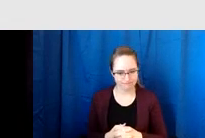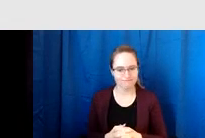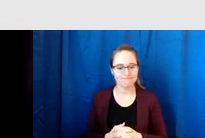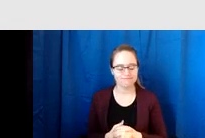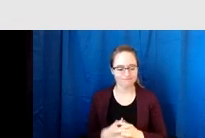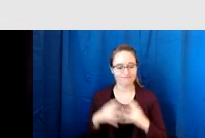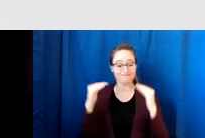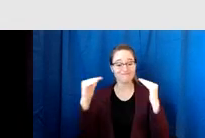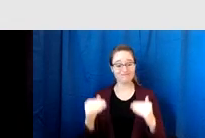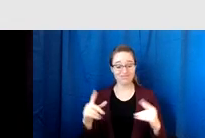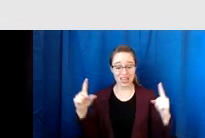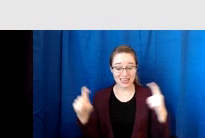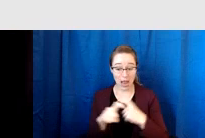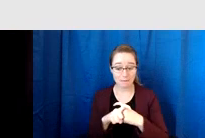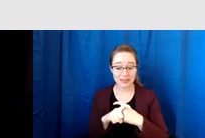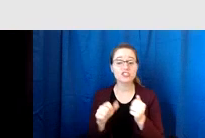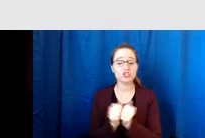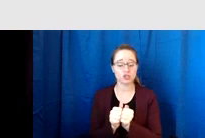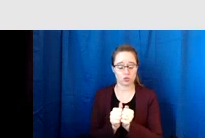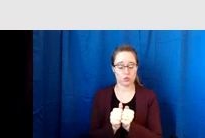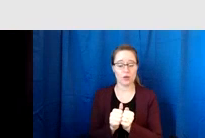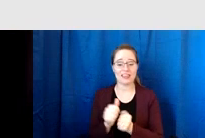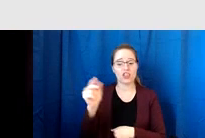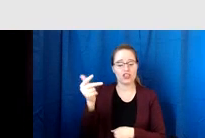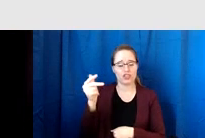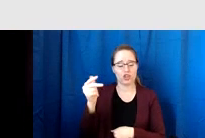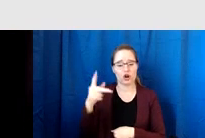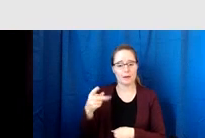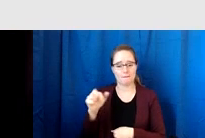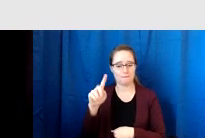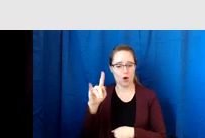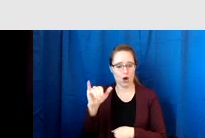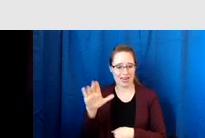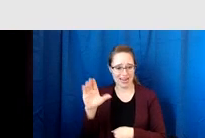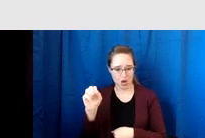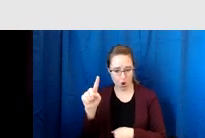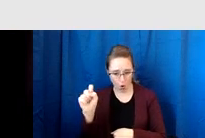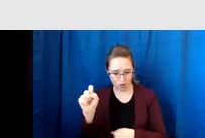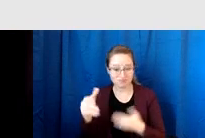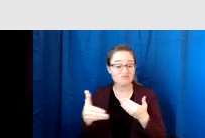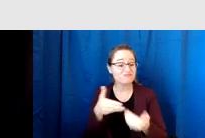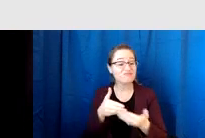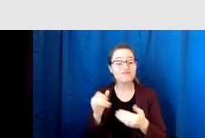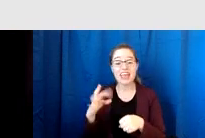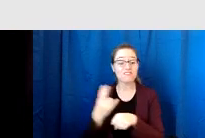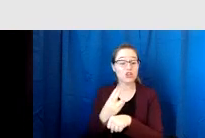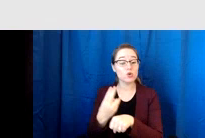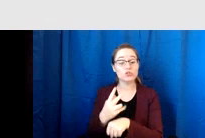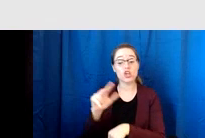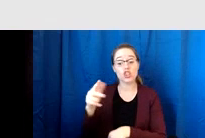Complications arise with third-party code. Even if you use a third-party library, such as Bootstrap,